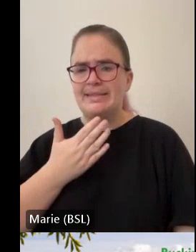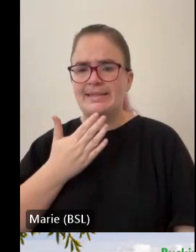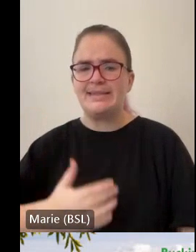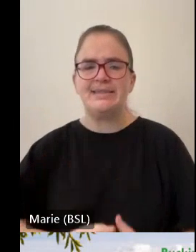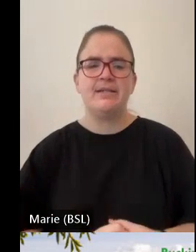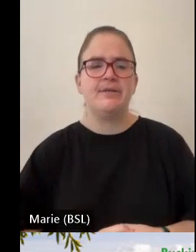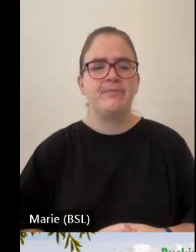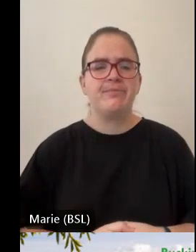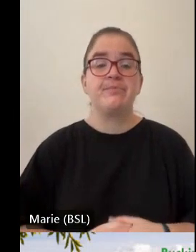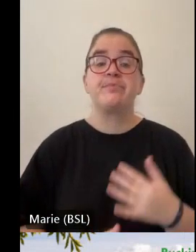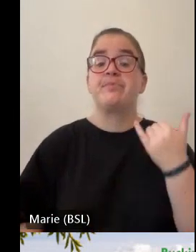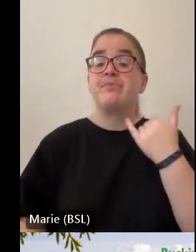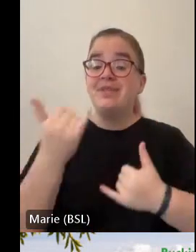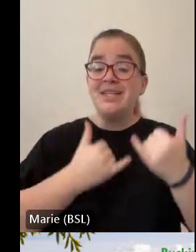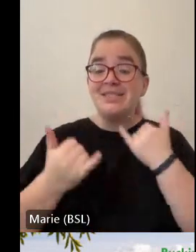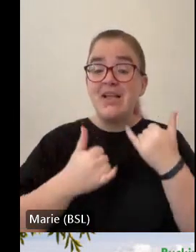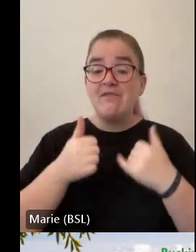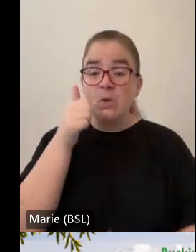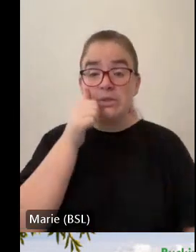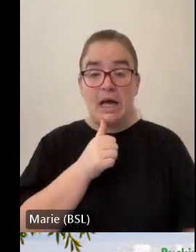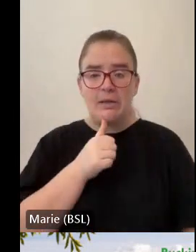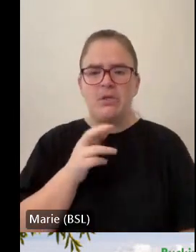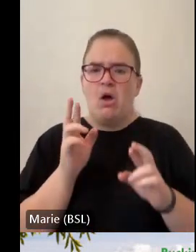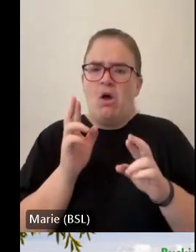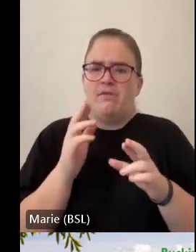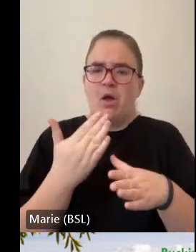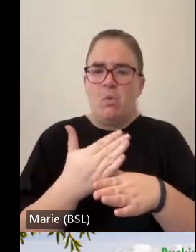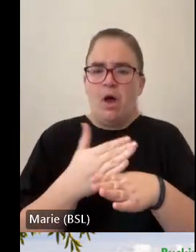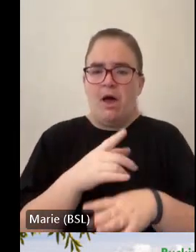So telephone scams, hopefully this is going to work thanks to